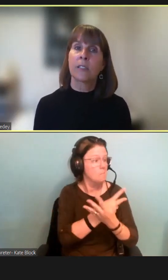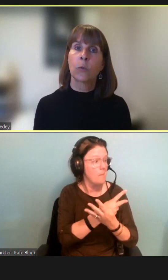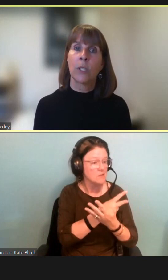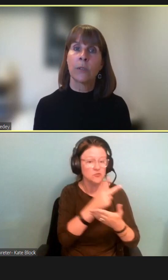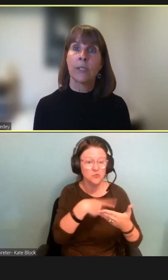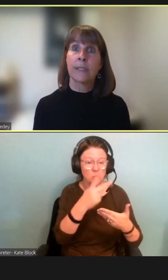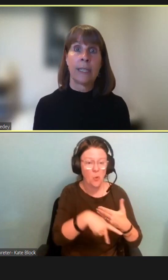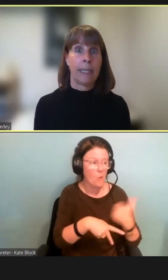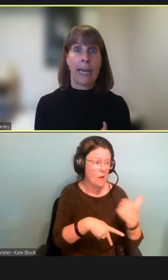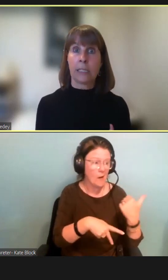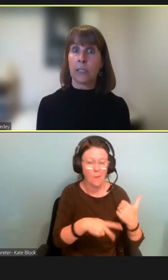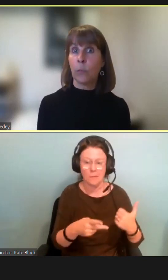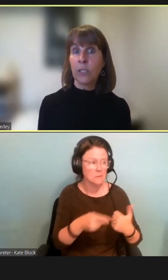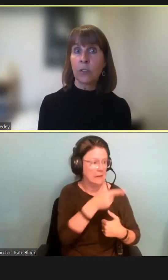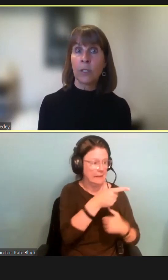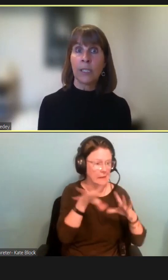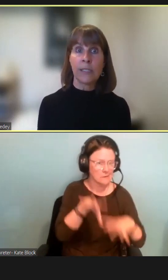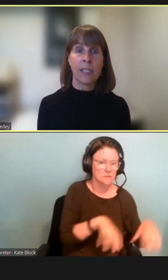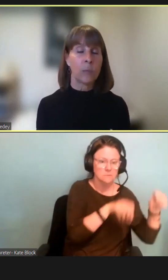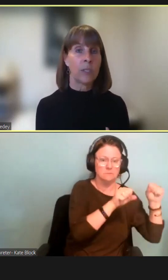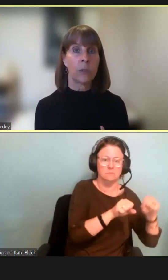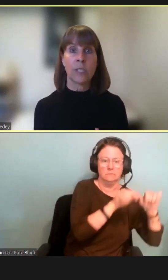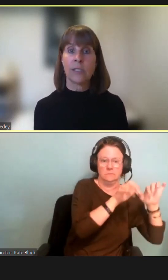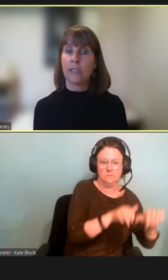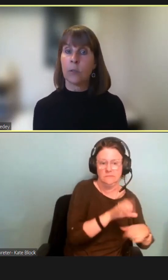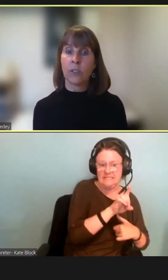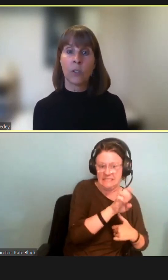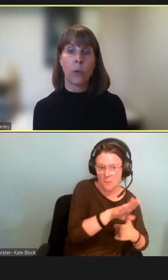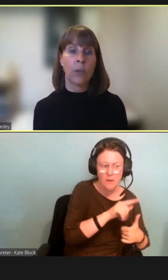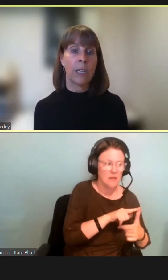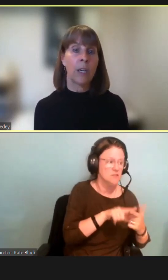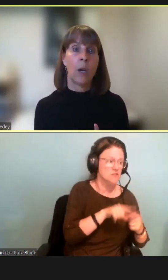whether it's actually administering the assessment or assisting with scoring or